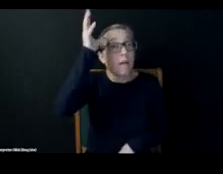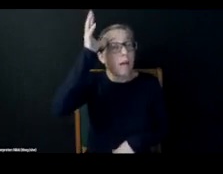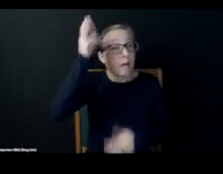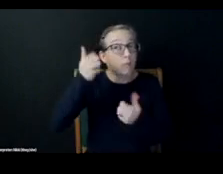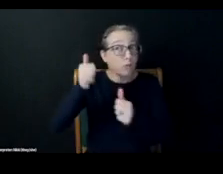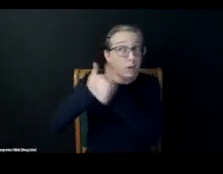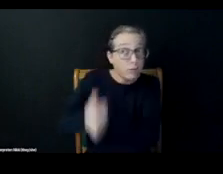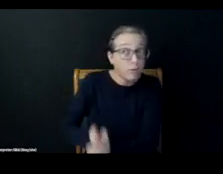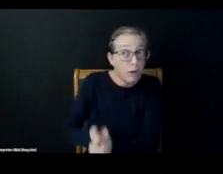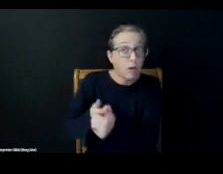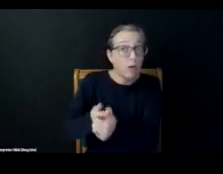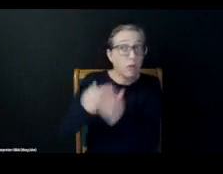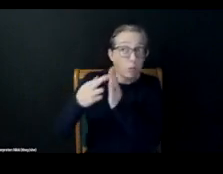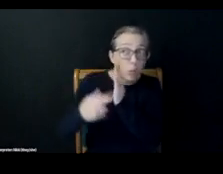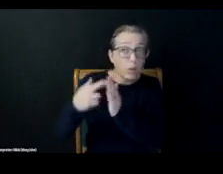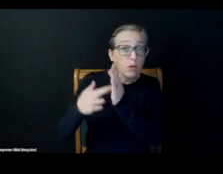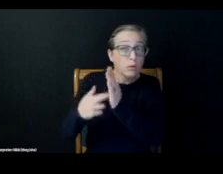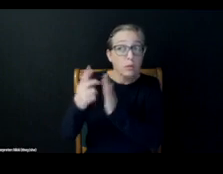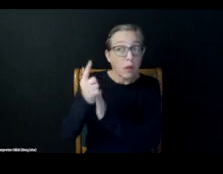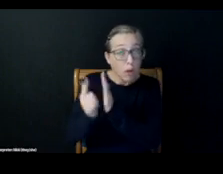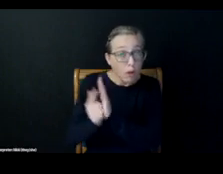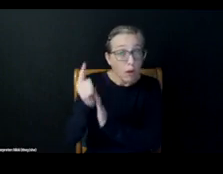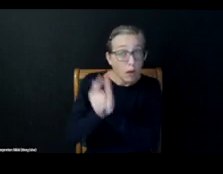do when we wanted to move here,